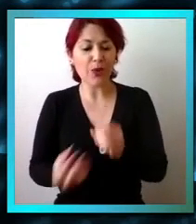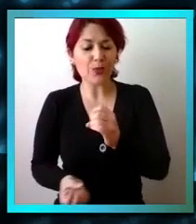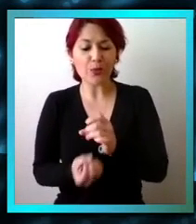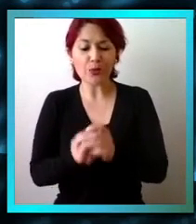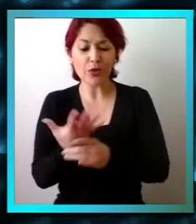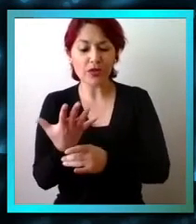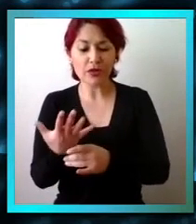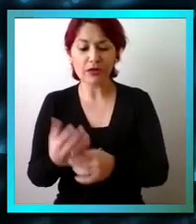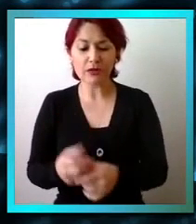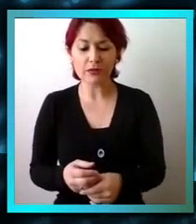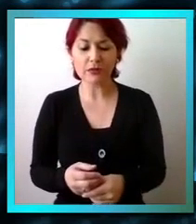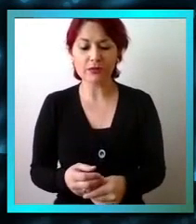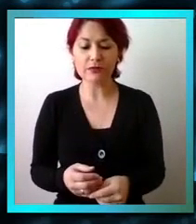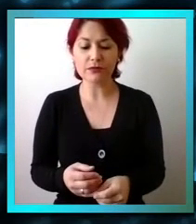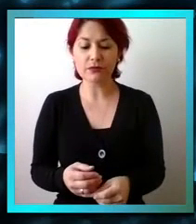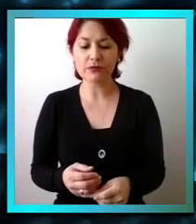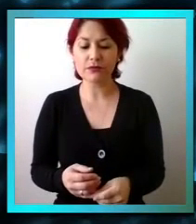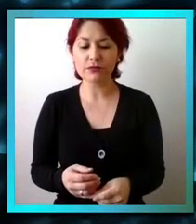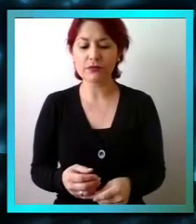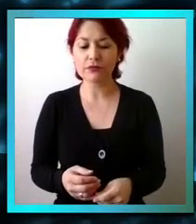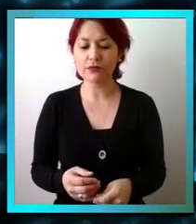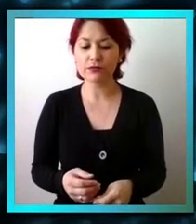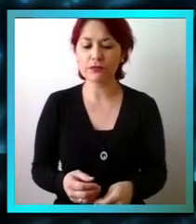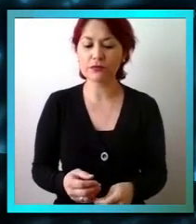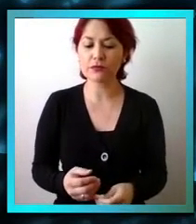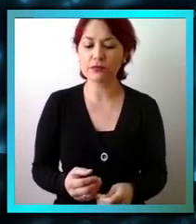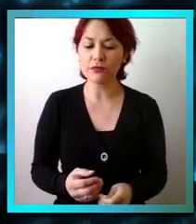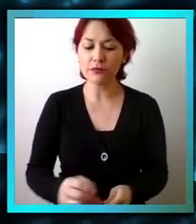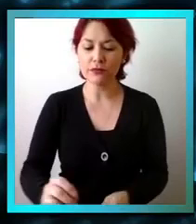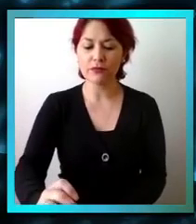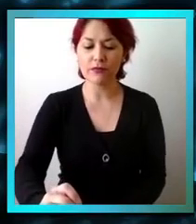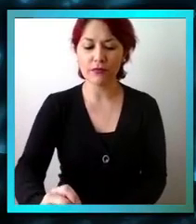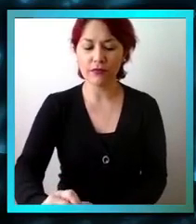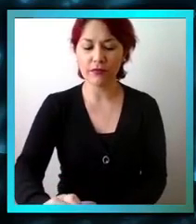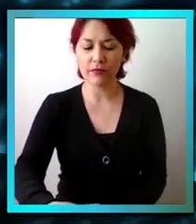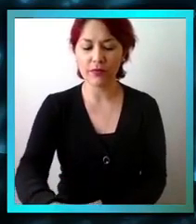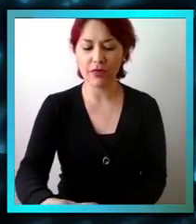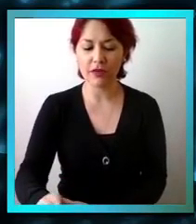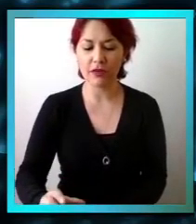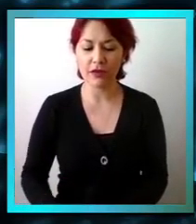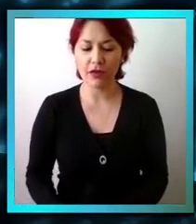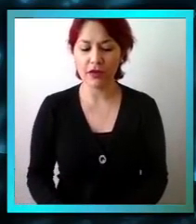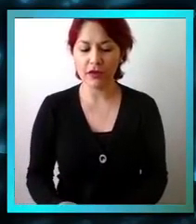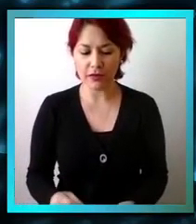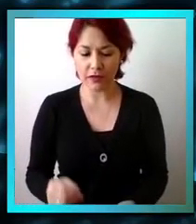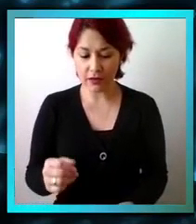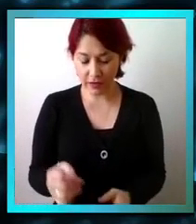complicated targeted attacks and third attacks on industrial systems and internet of things